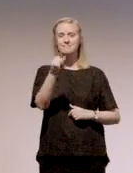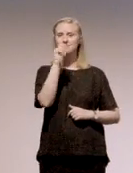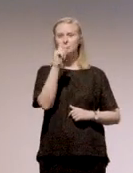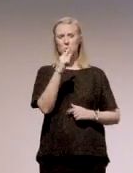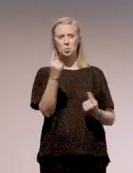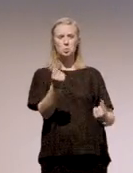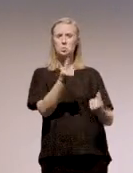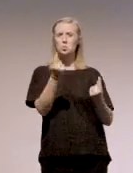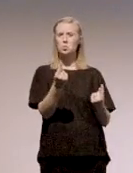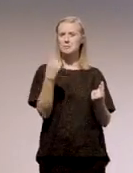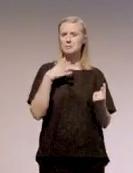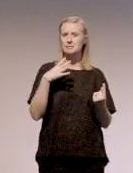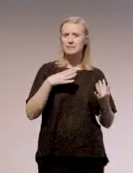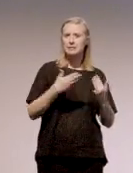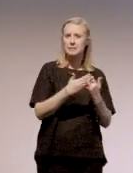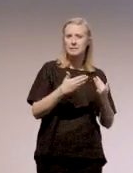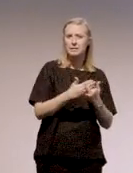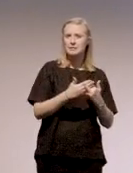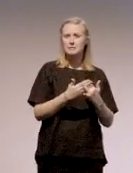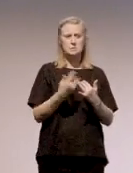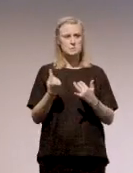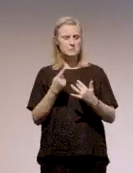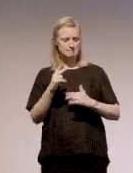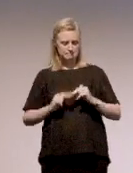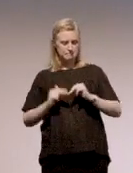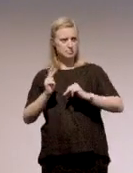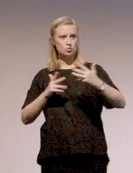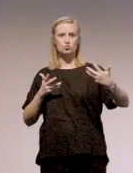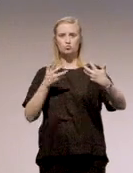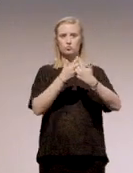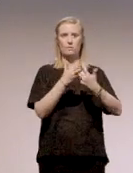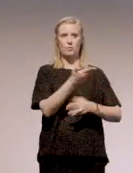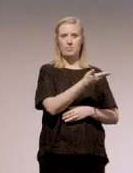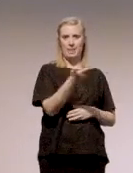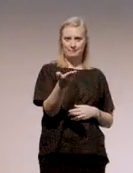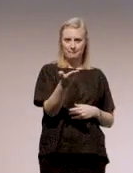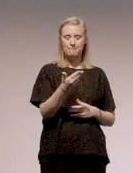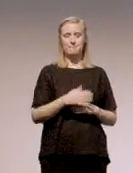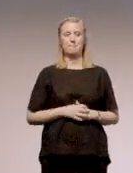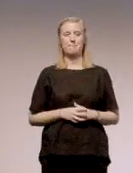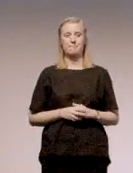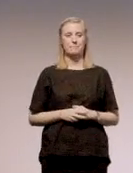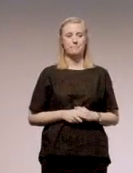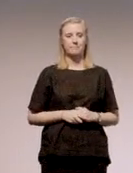an accessibility policy and toolkit and inclusive. things in the digital space for.